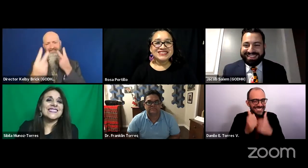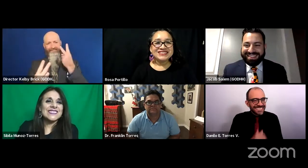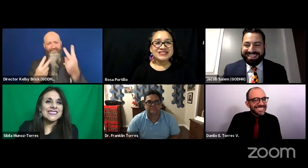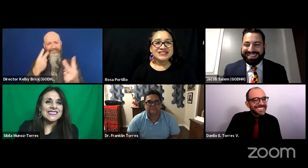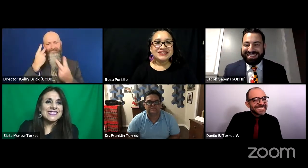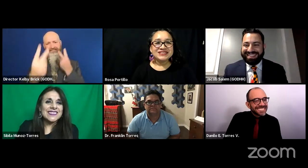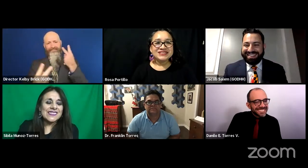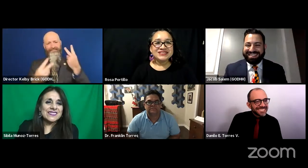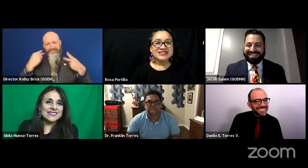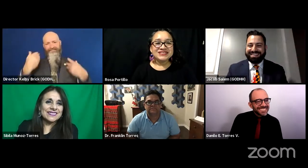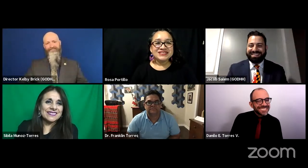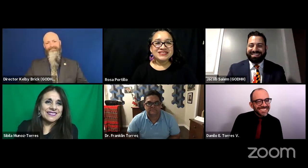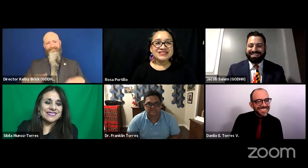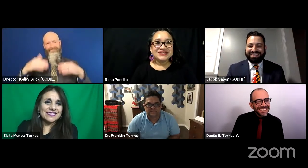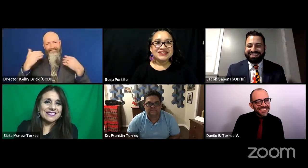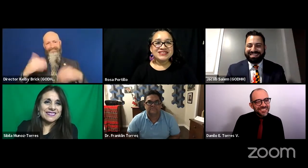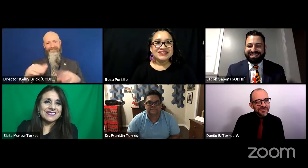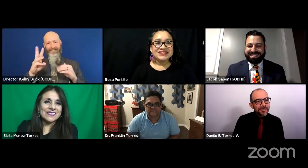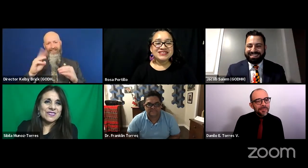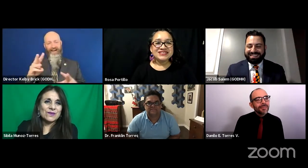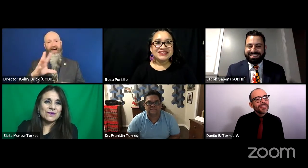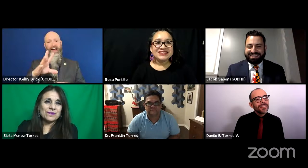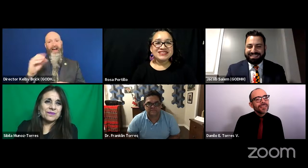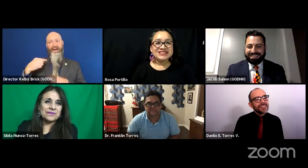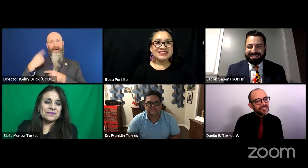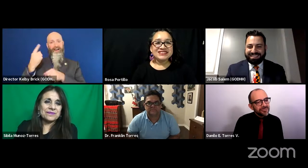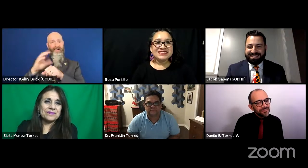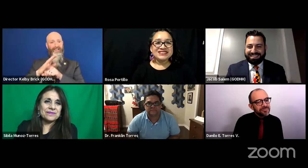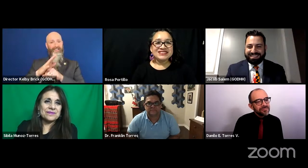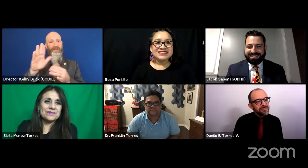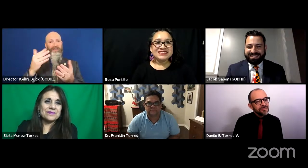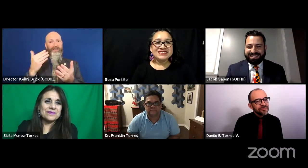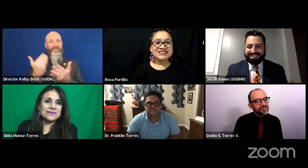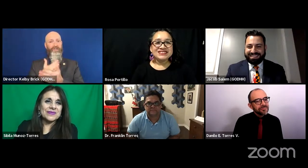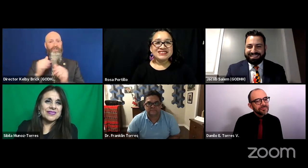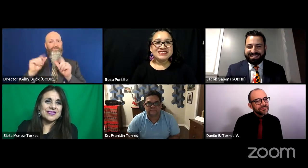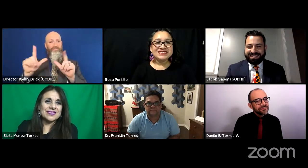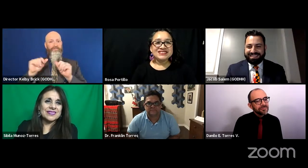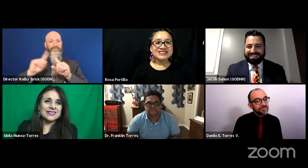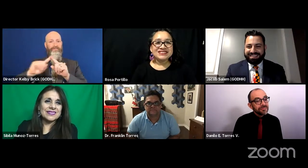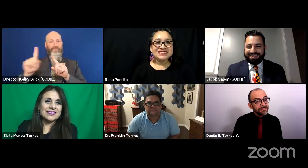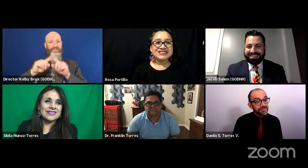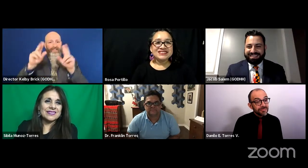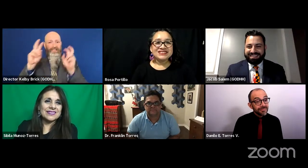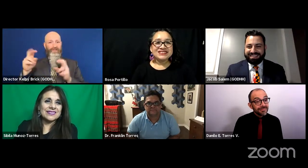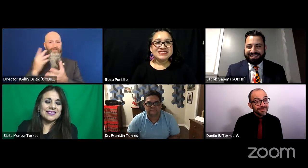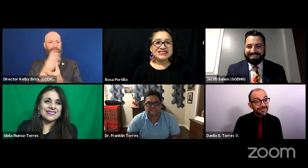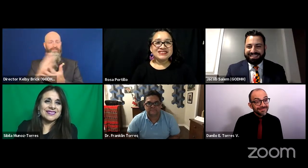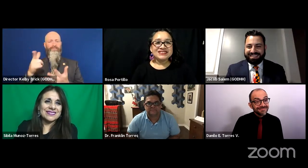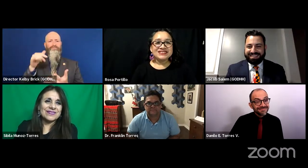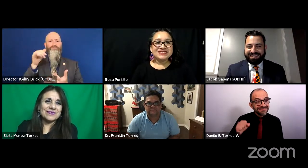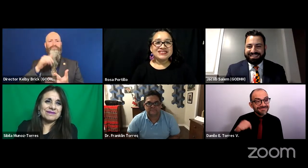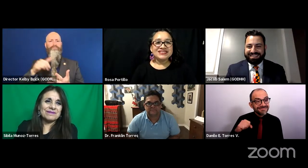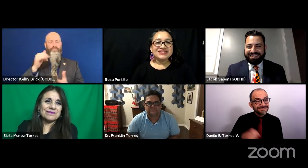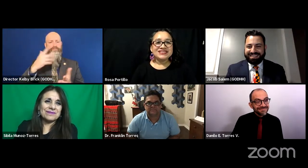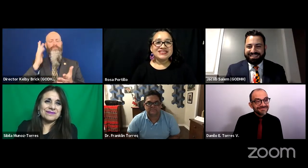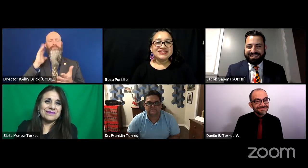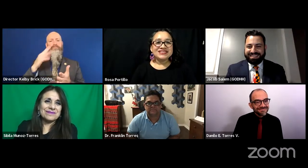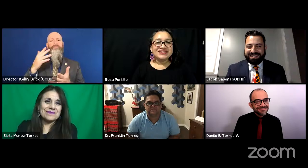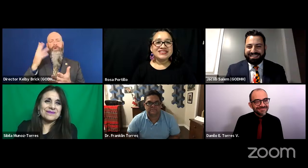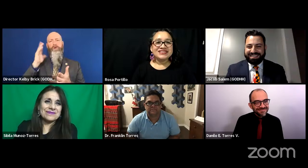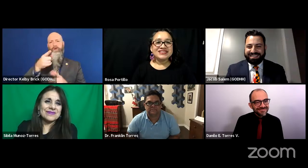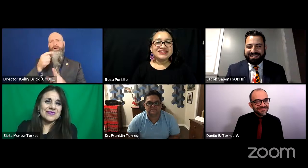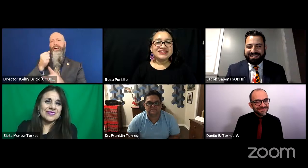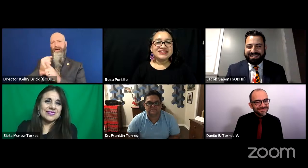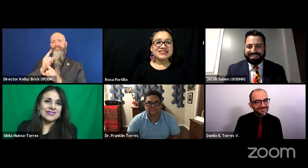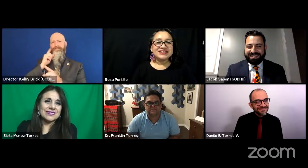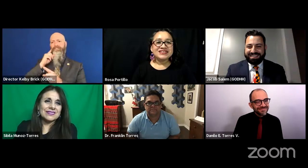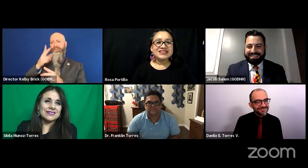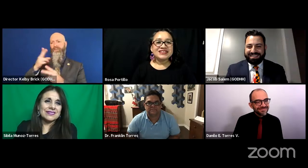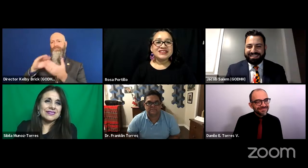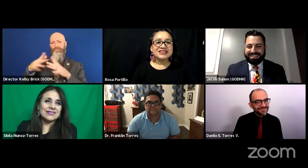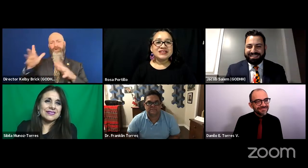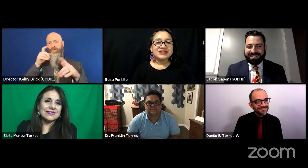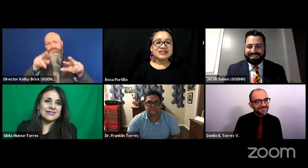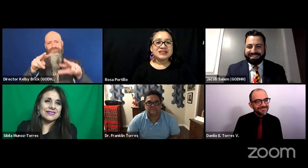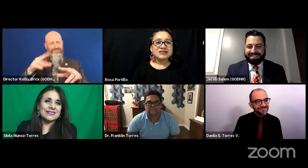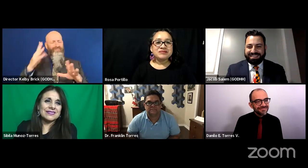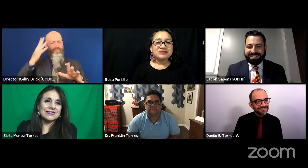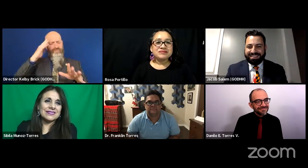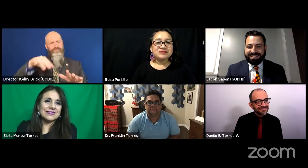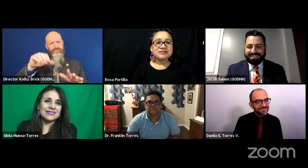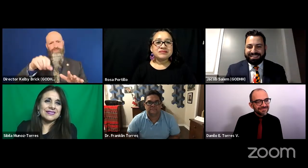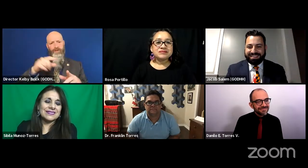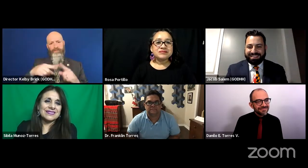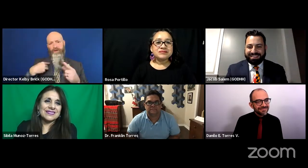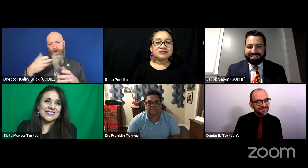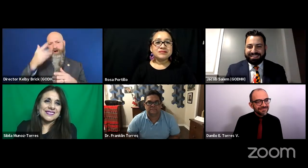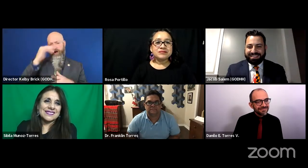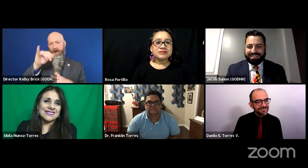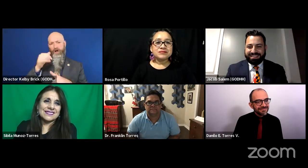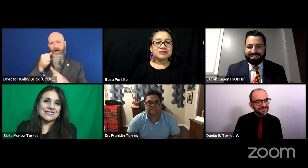and it's been going on for many, many years. I saw your vlogs on various issues. Truly,